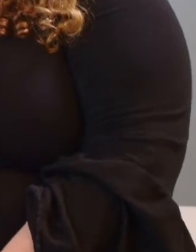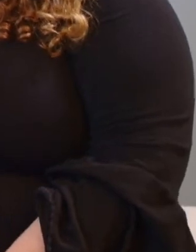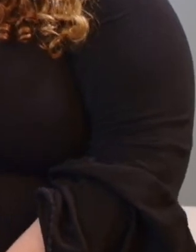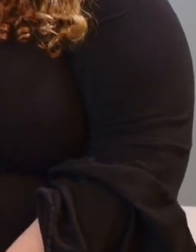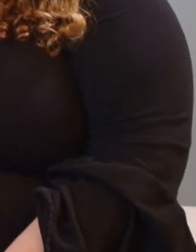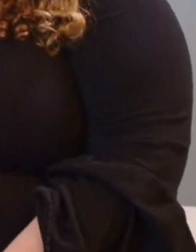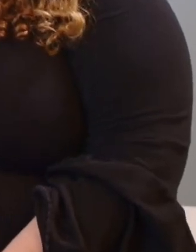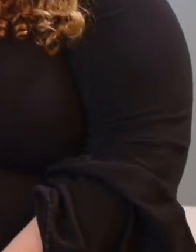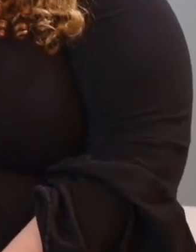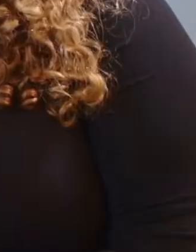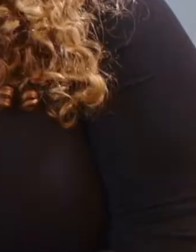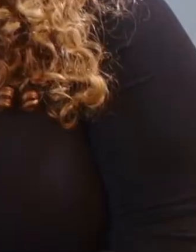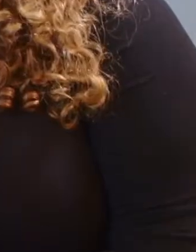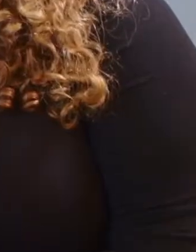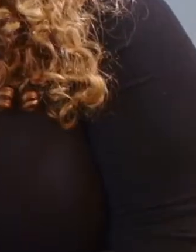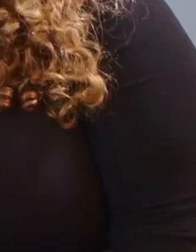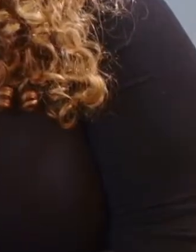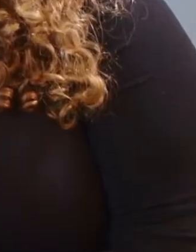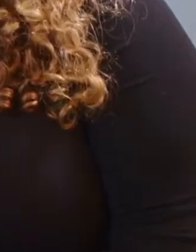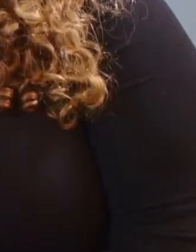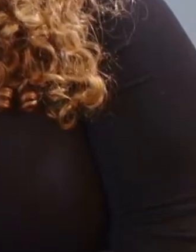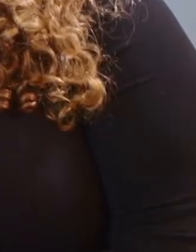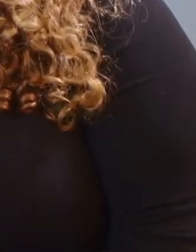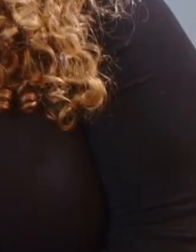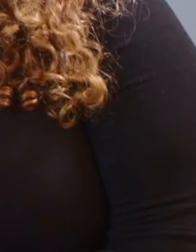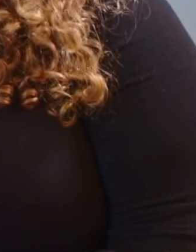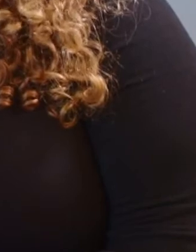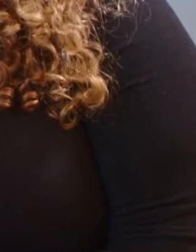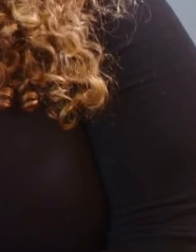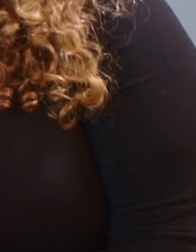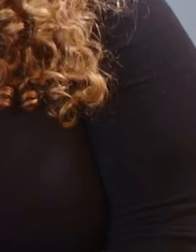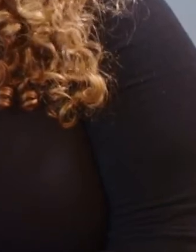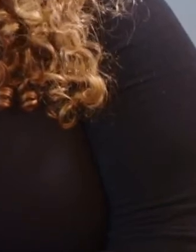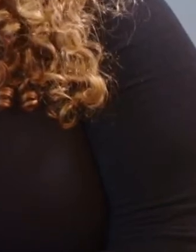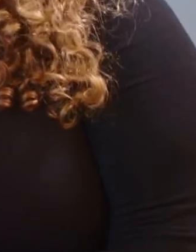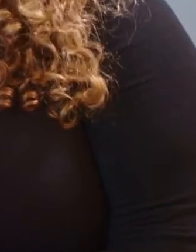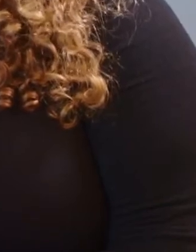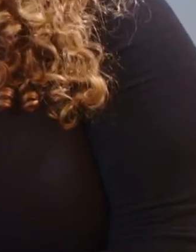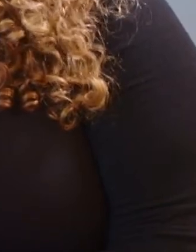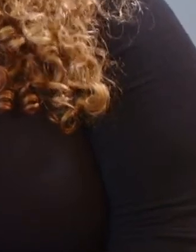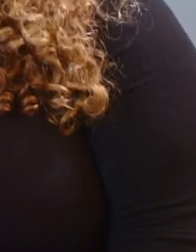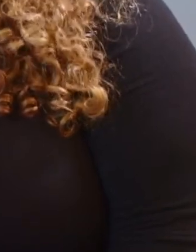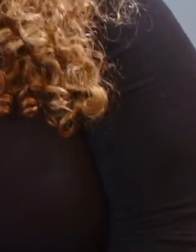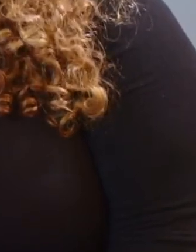club in doing this work are getting what they need to make sure that when that telephone